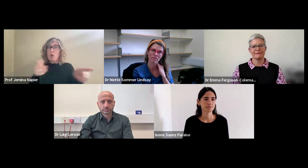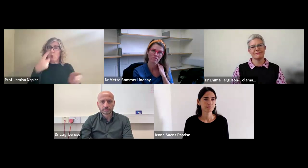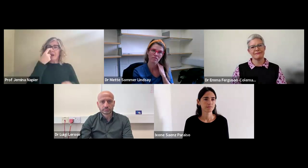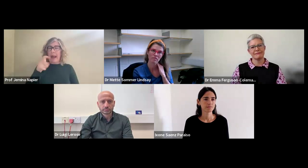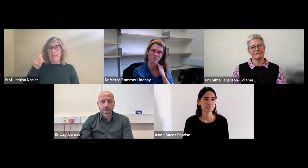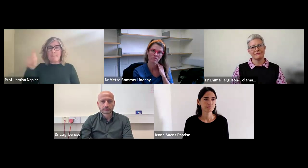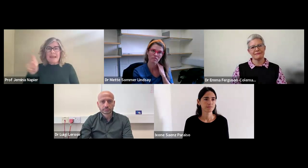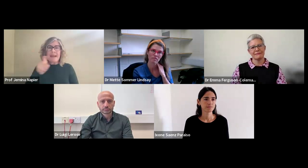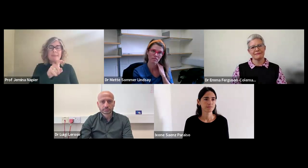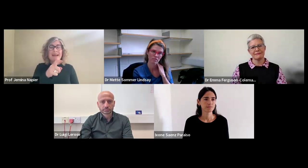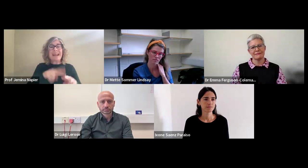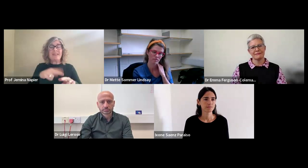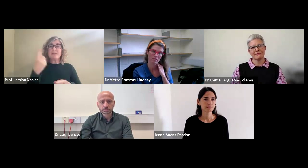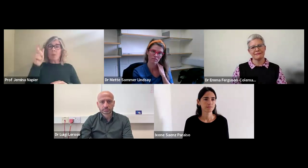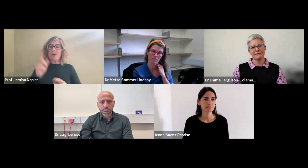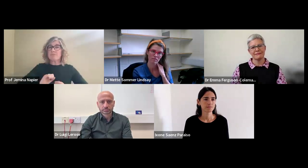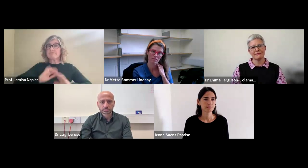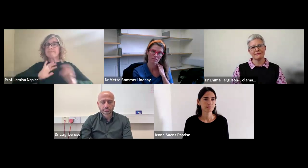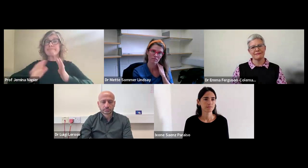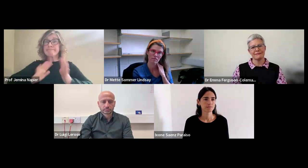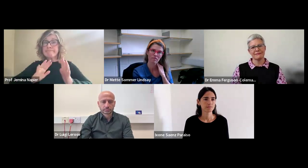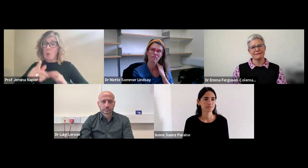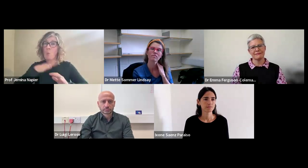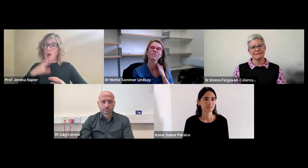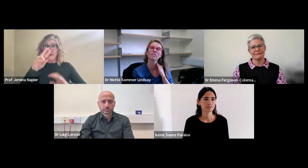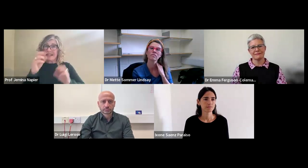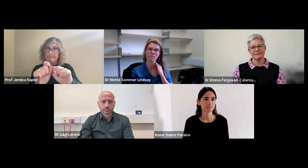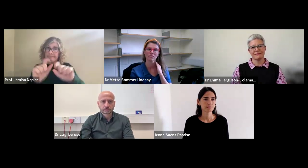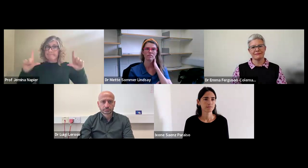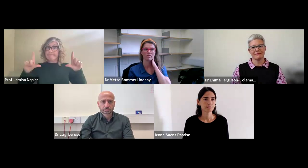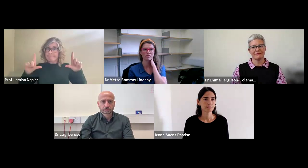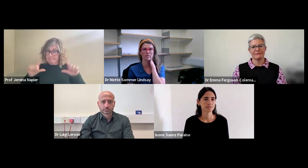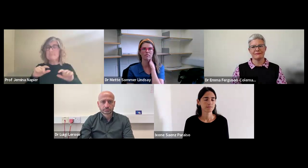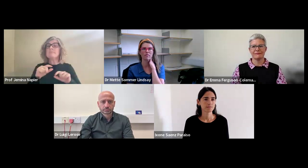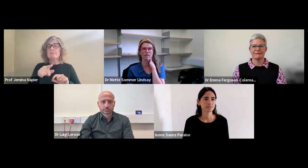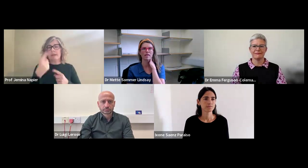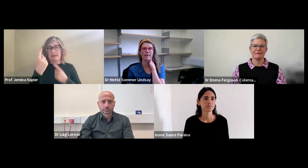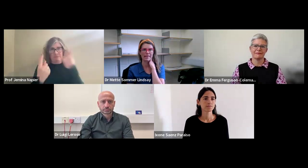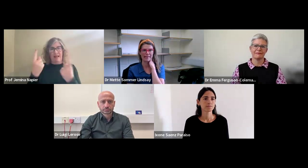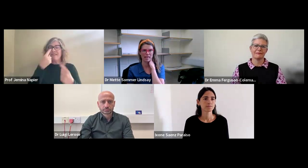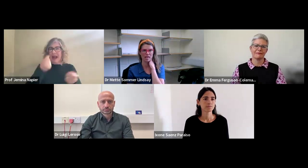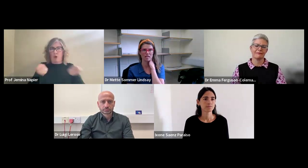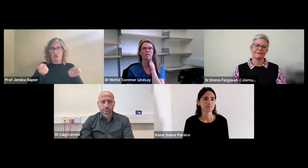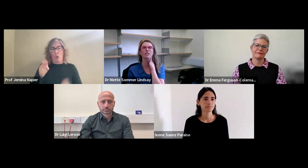on your screen you can then choose whether you want to highlight our Spotlight signers whoever